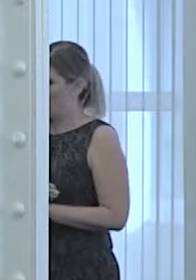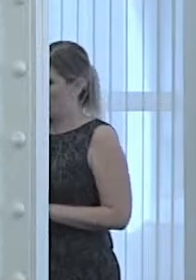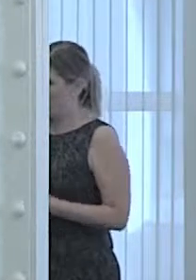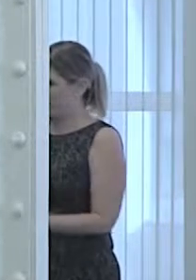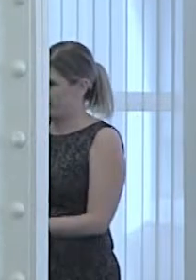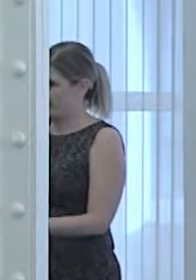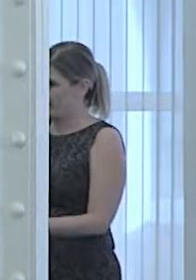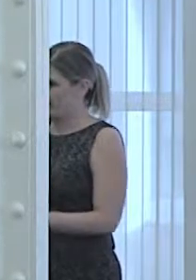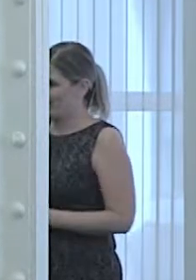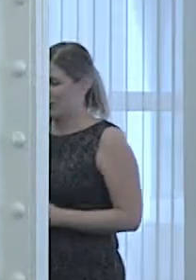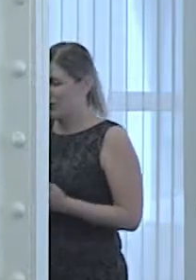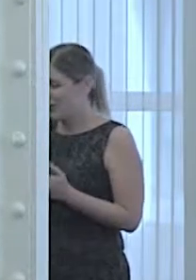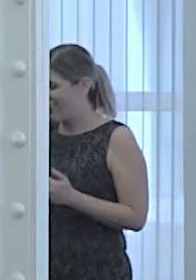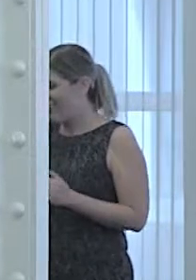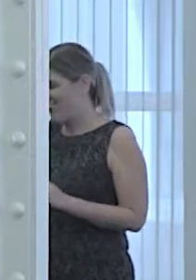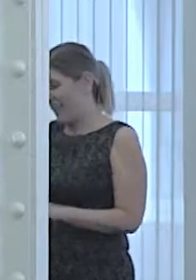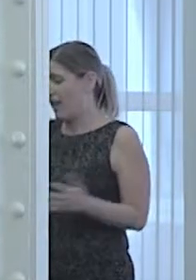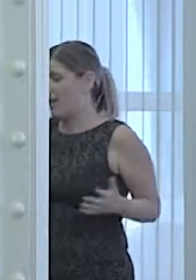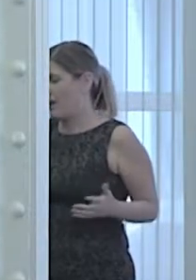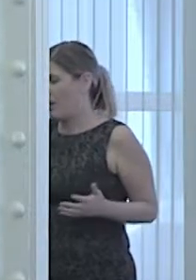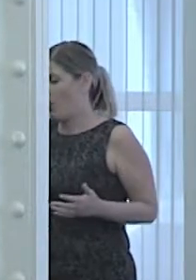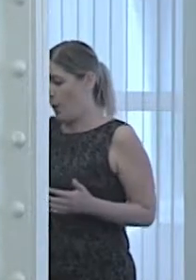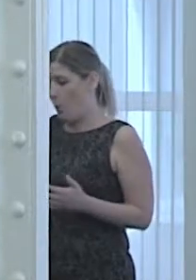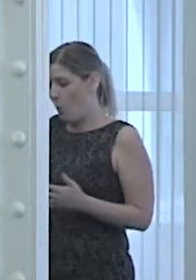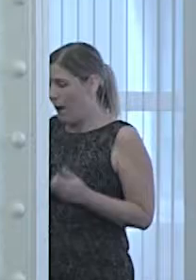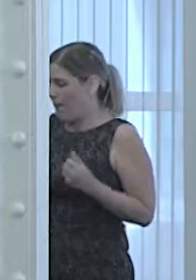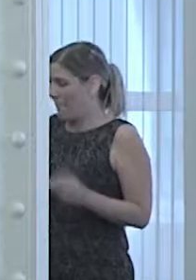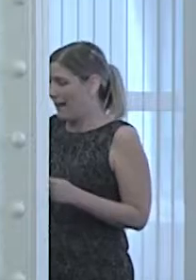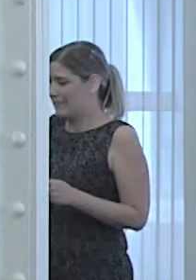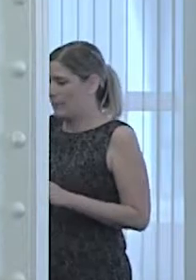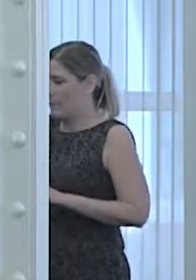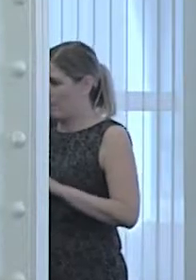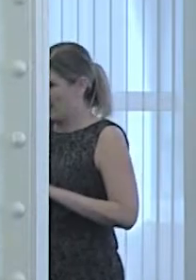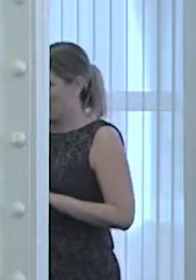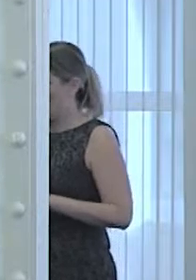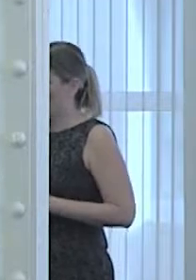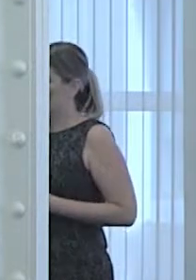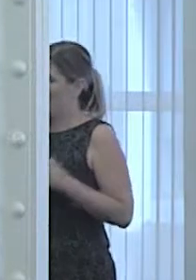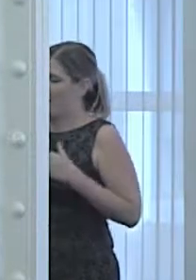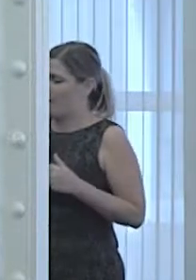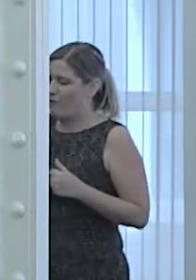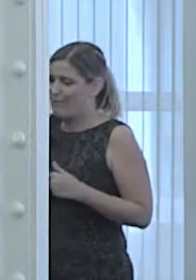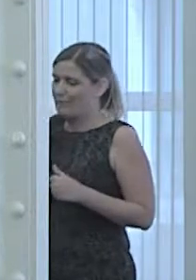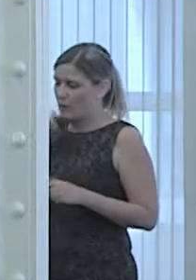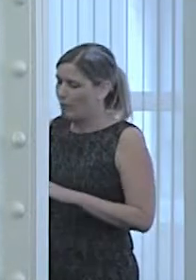And this shit like this is why so many disabled people are survivors of sexual violence.